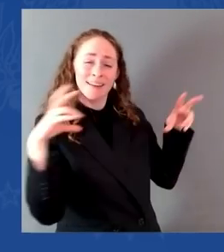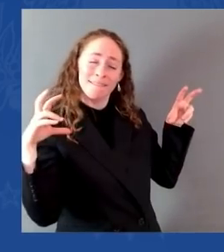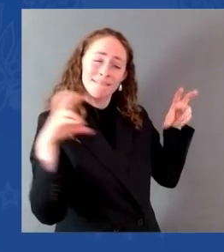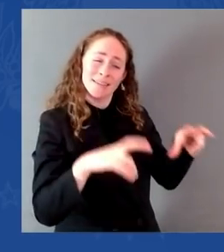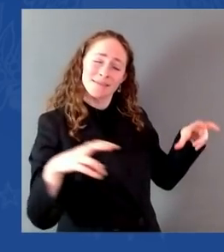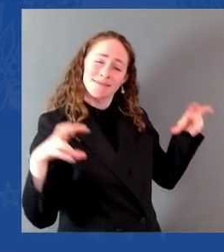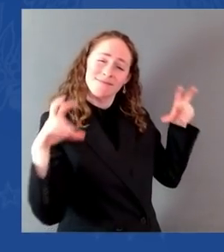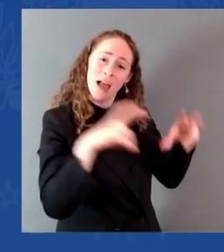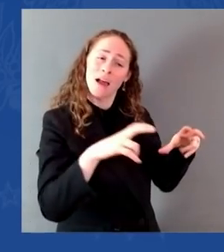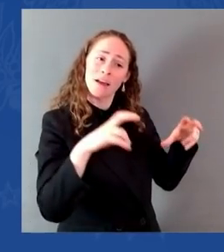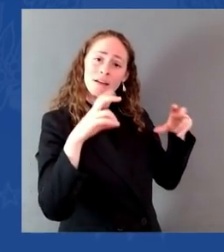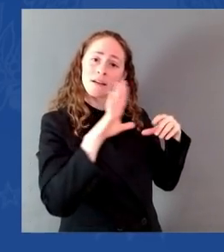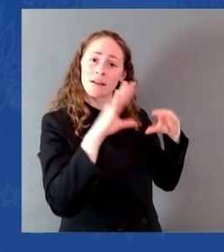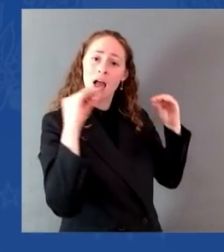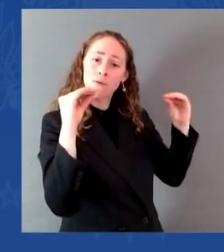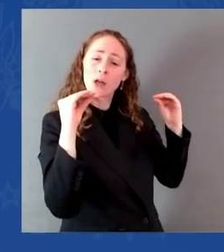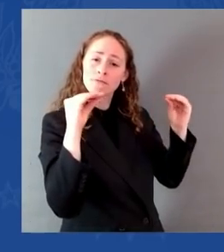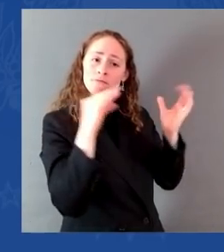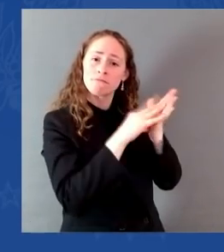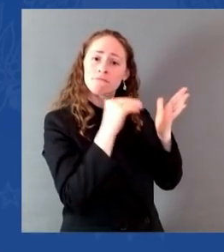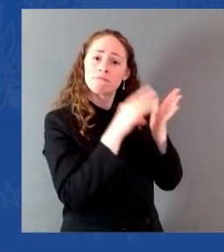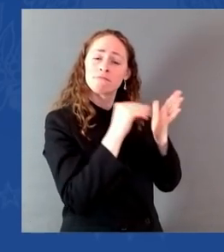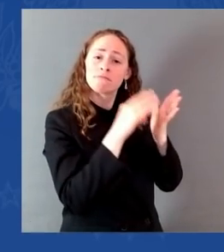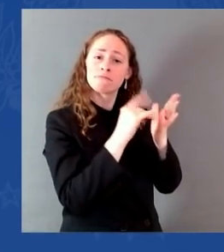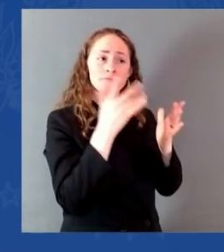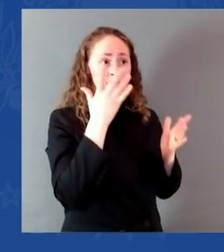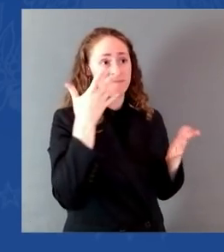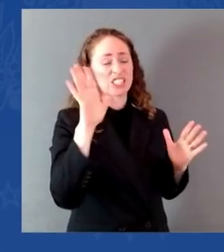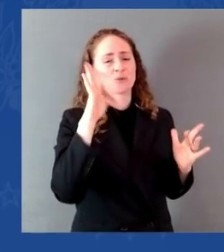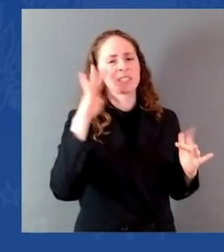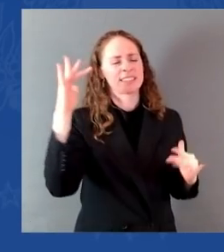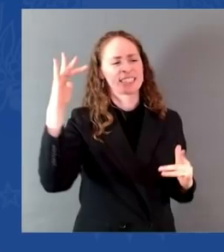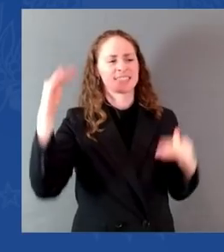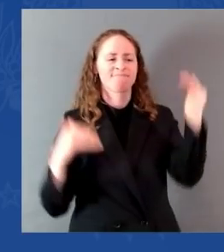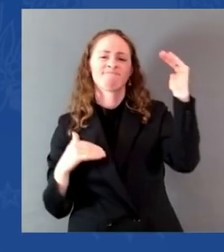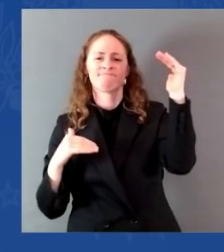Every nation -- of the 38 most advanced nations,